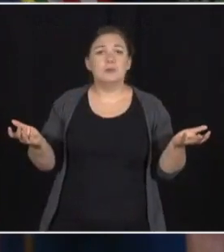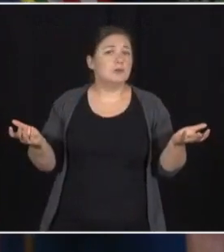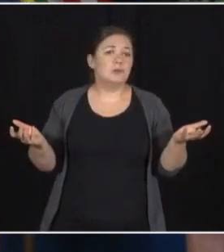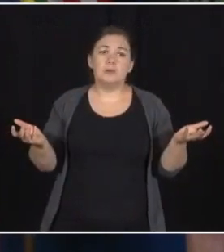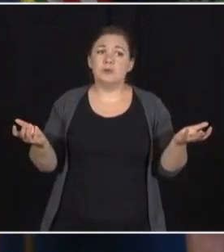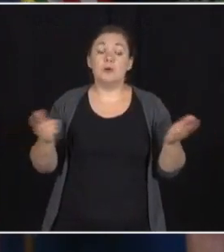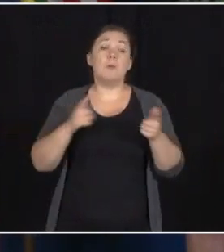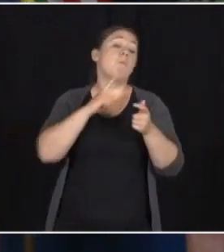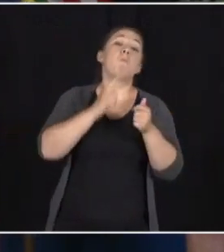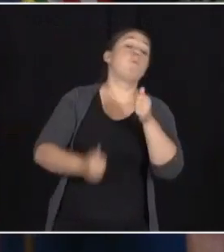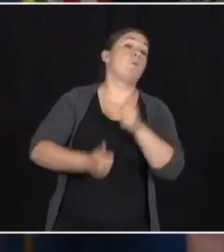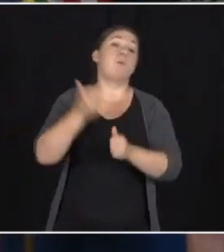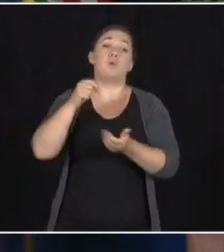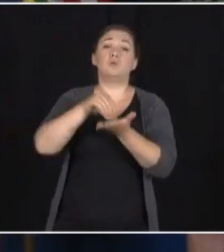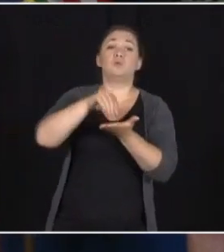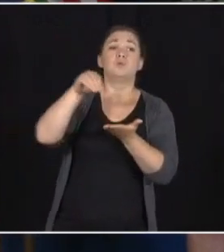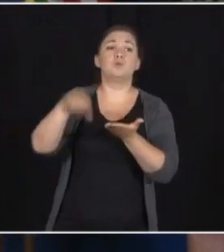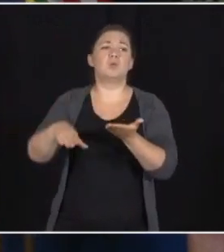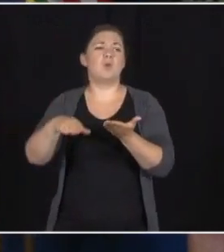, or the vast majority of students